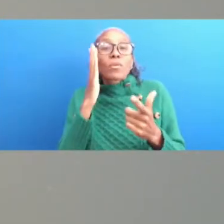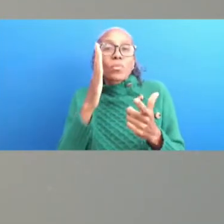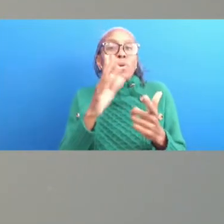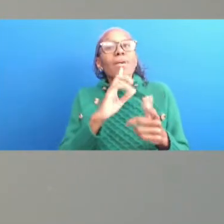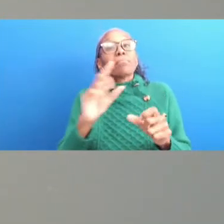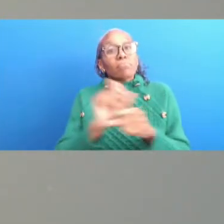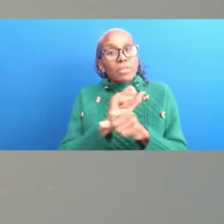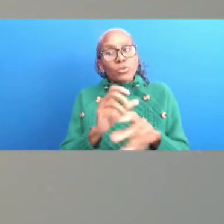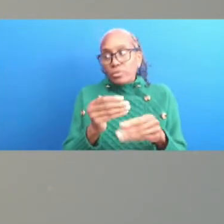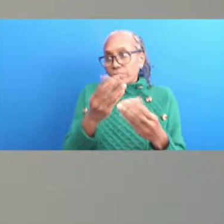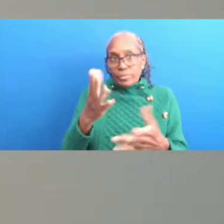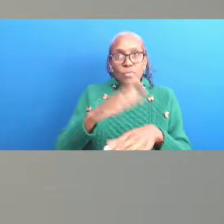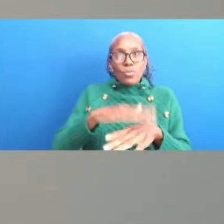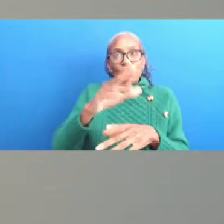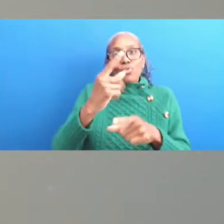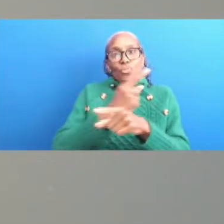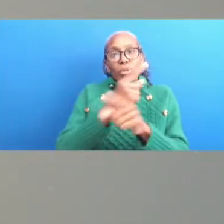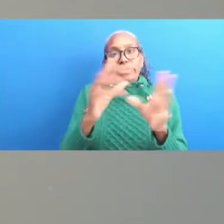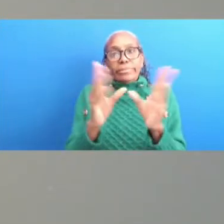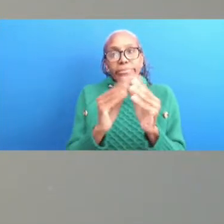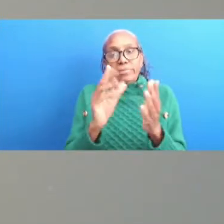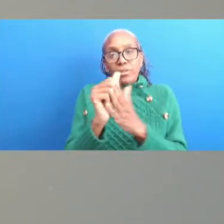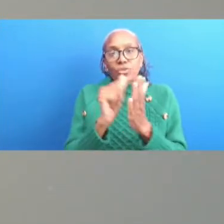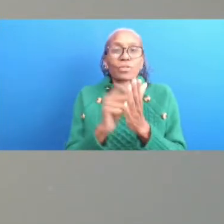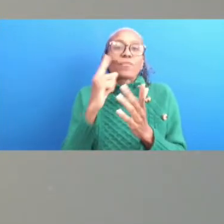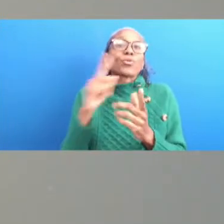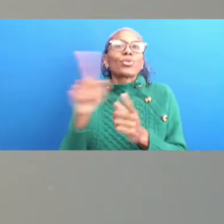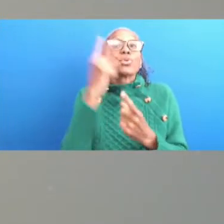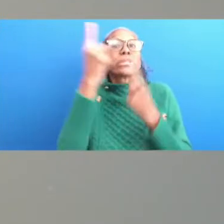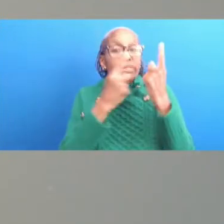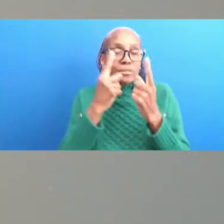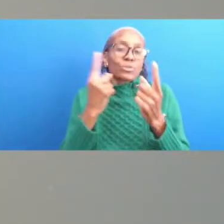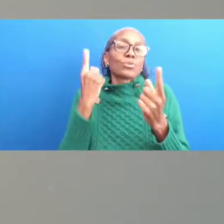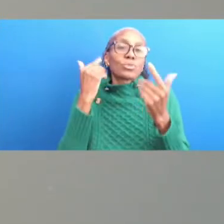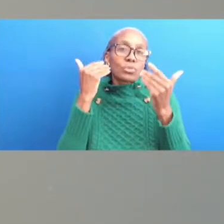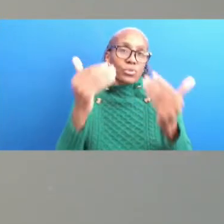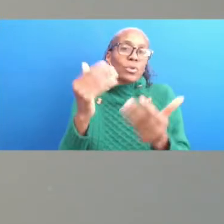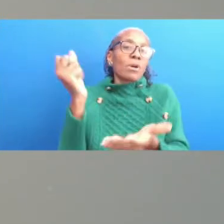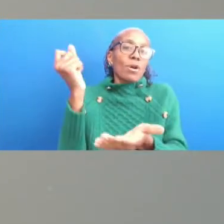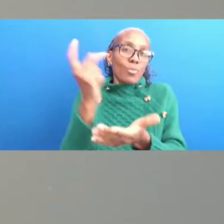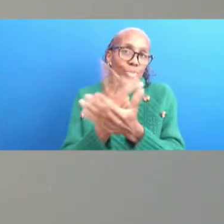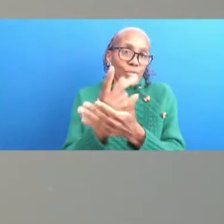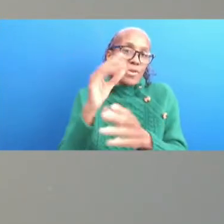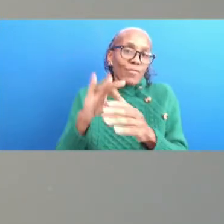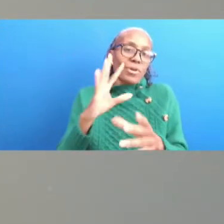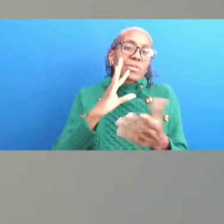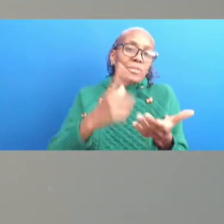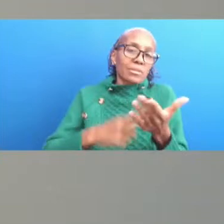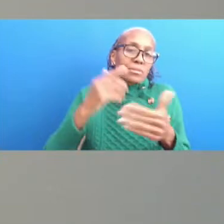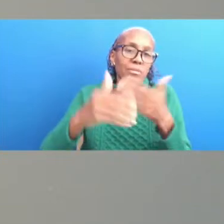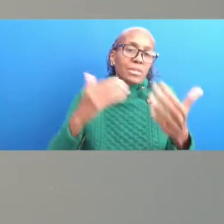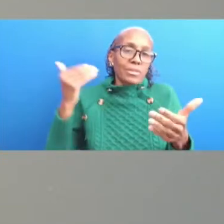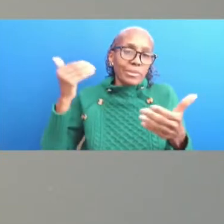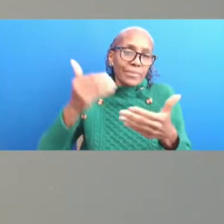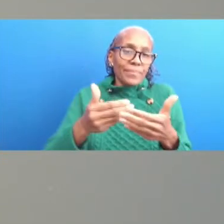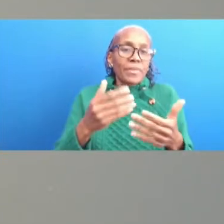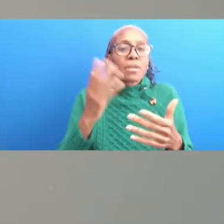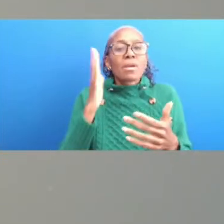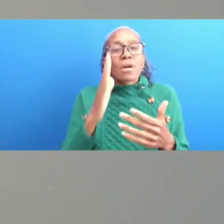CHANGES ARE AND THEN WE WILL BE ACTUALLY PUTTING THEM IN YOUR